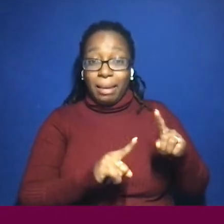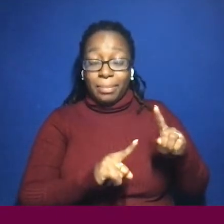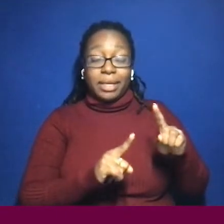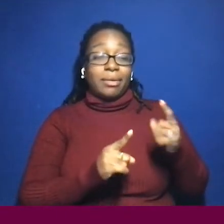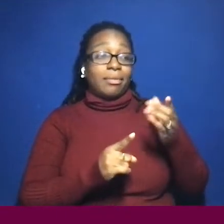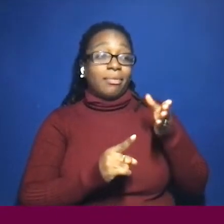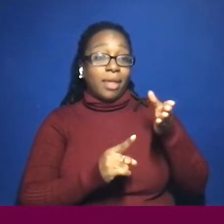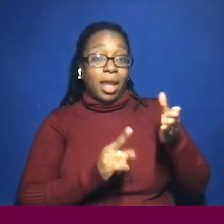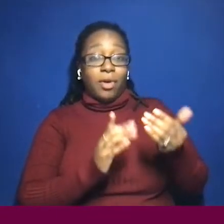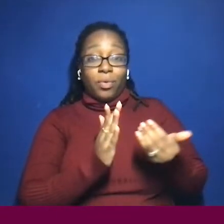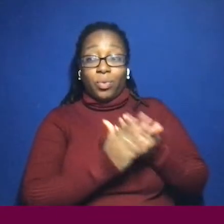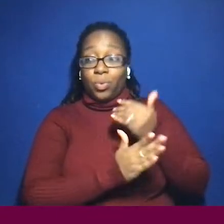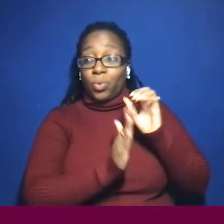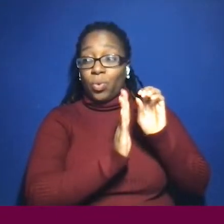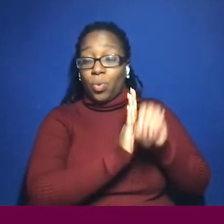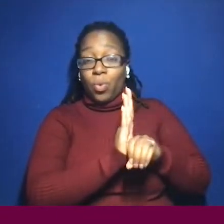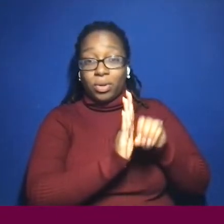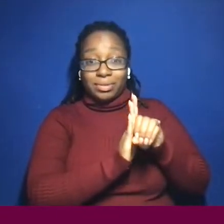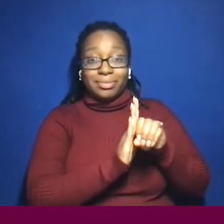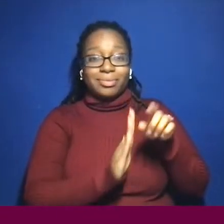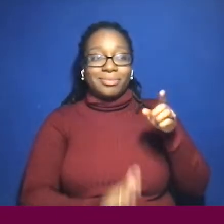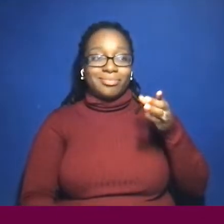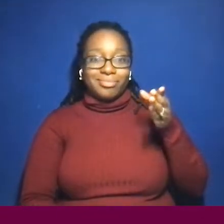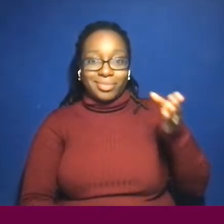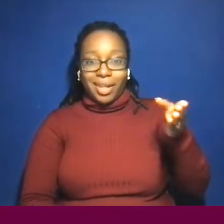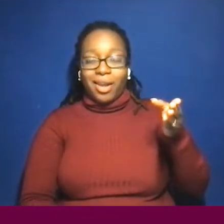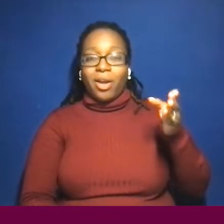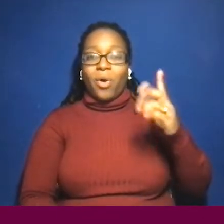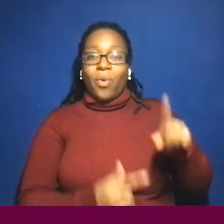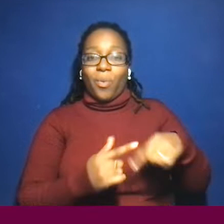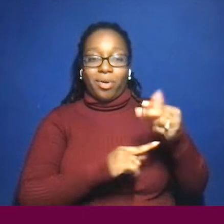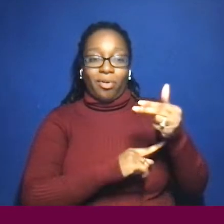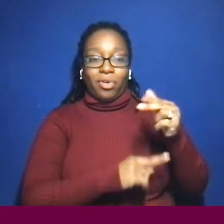Sheri Fink: So after years of doing emergency